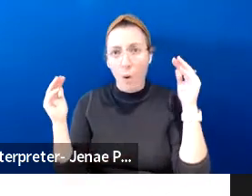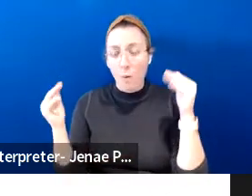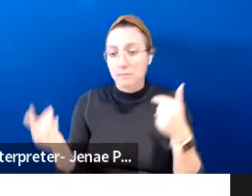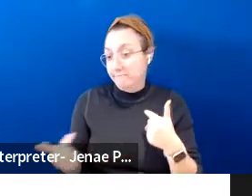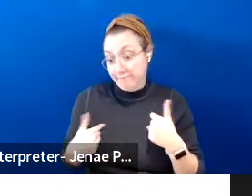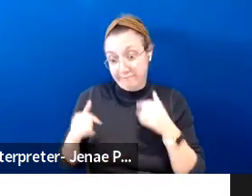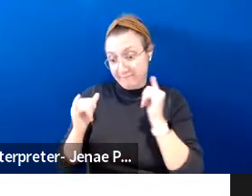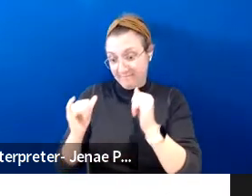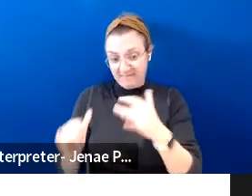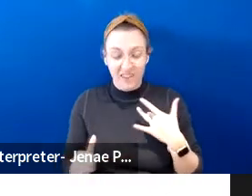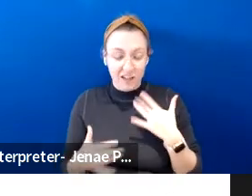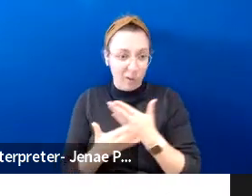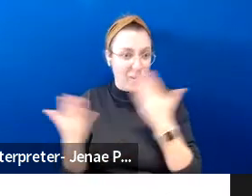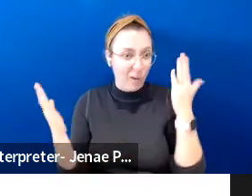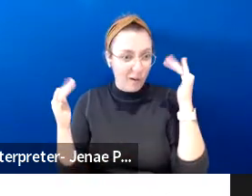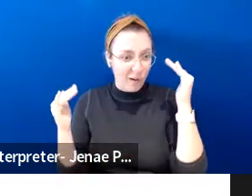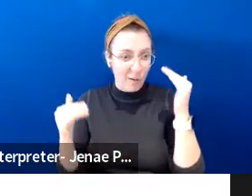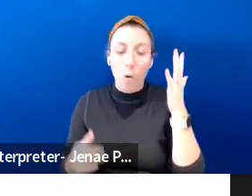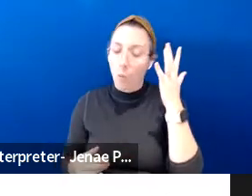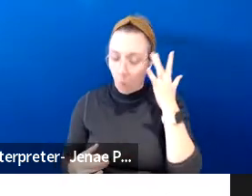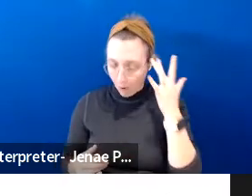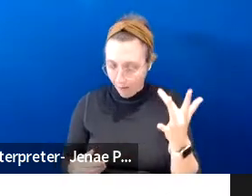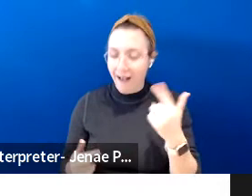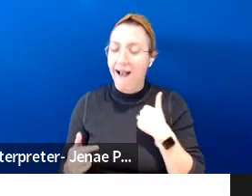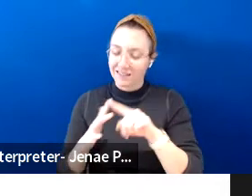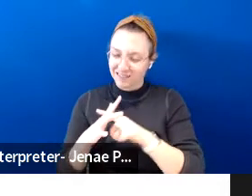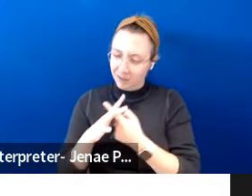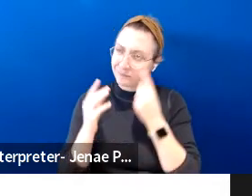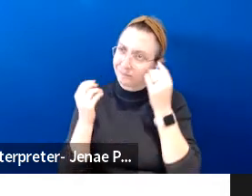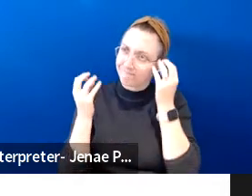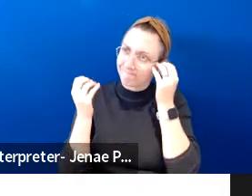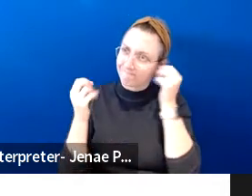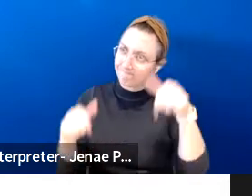this is why I started to think about this presentation. And so I'm.